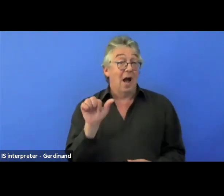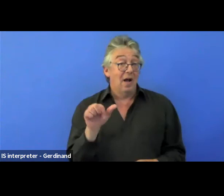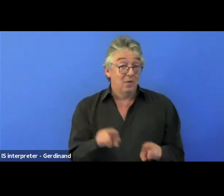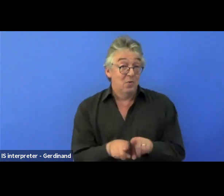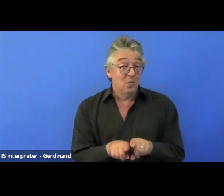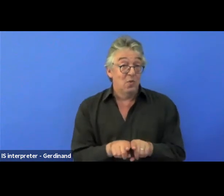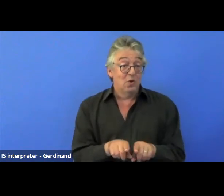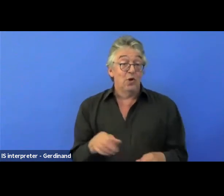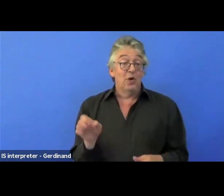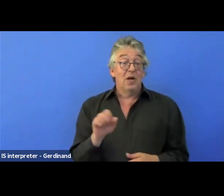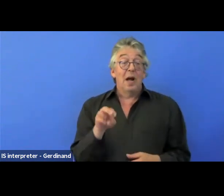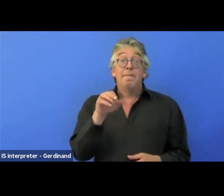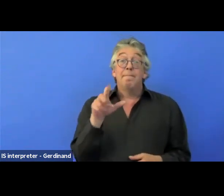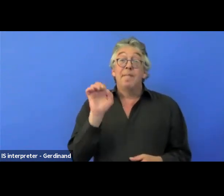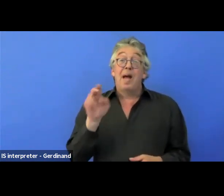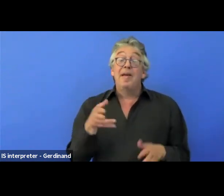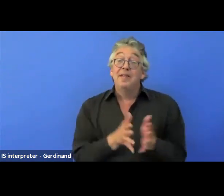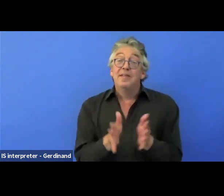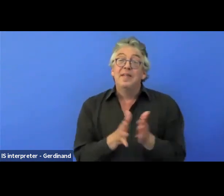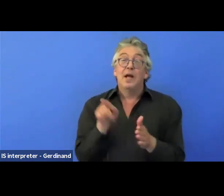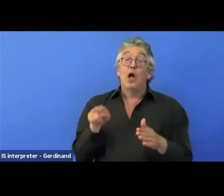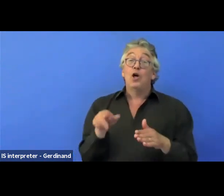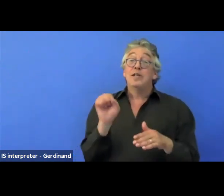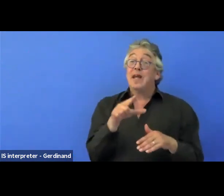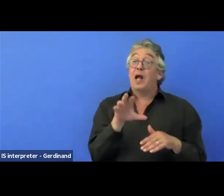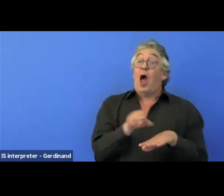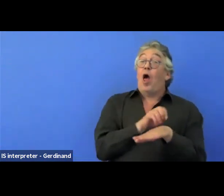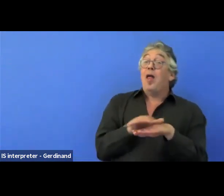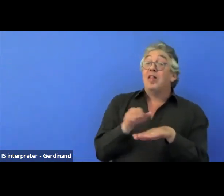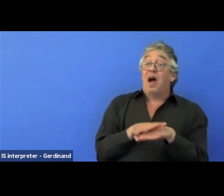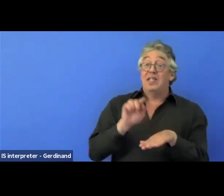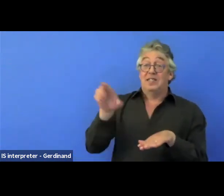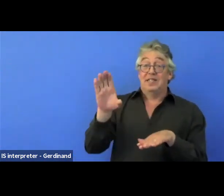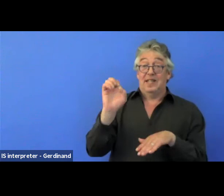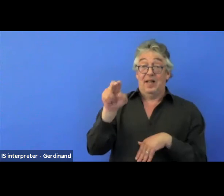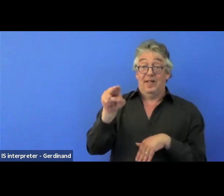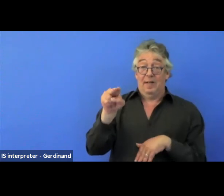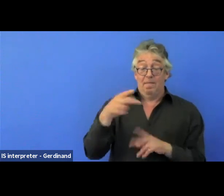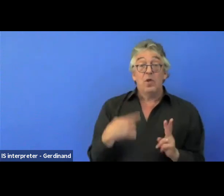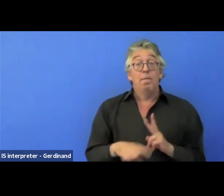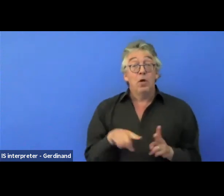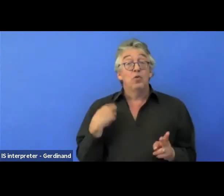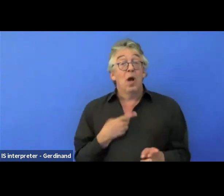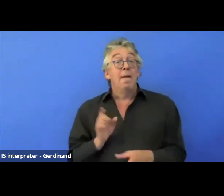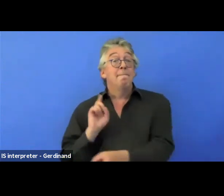as an advisory body to CEN, and then we are also members of an advisory body to the European Commission